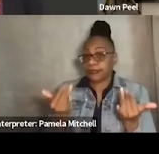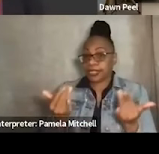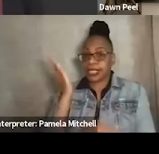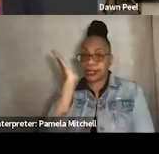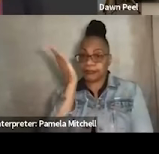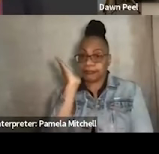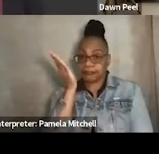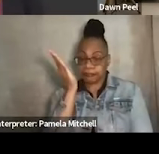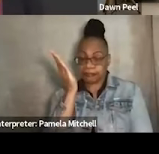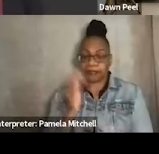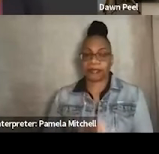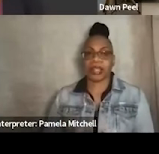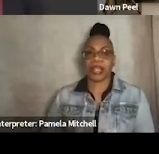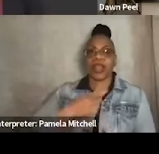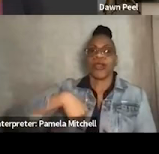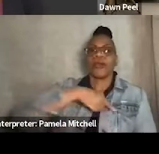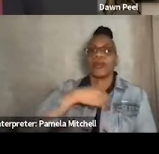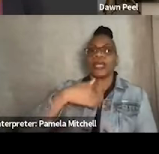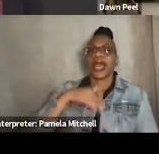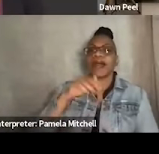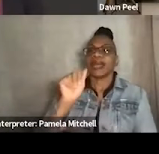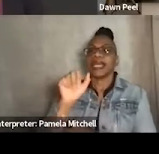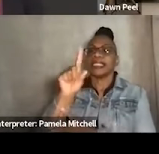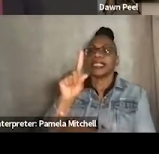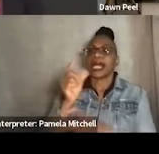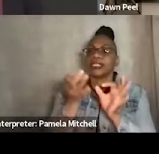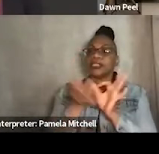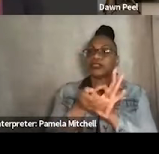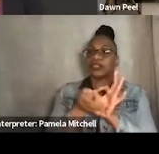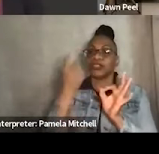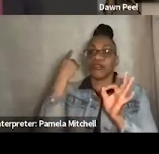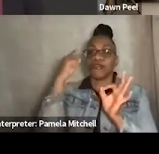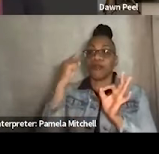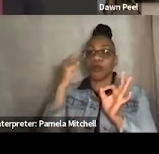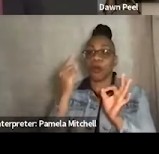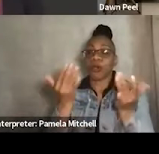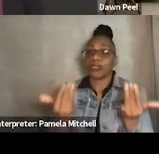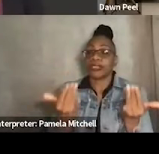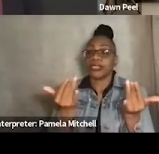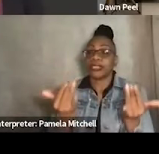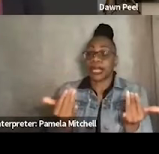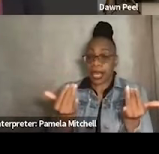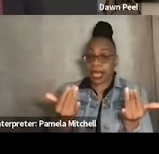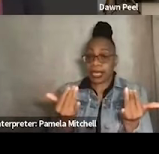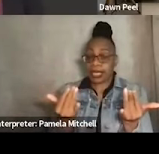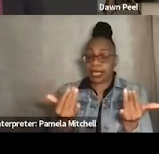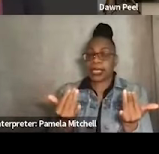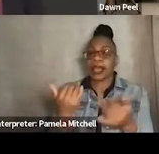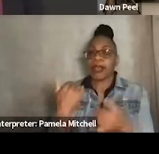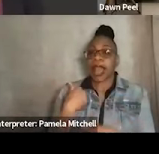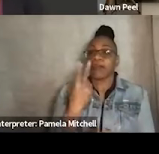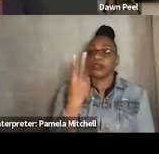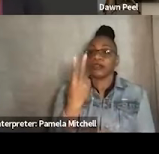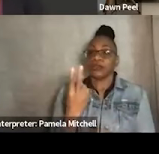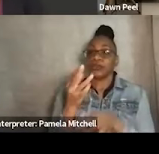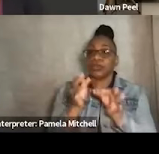So, we have American Sign Language interpretation for today, and we have two interpreters.